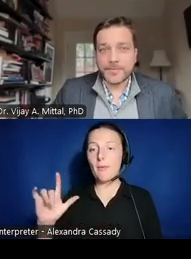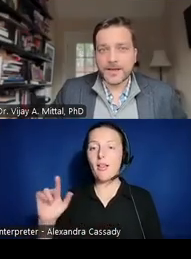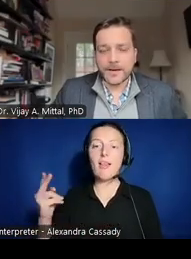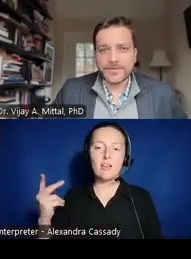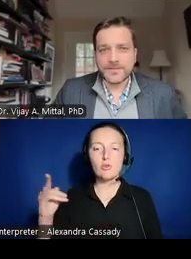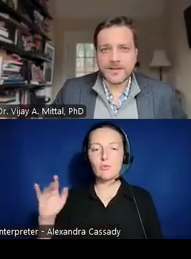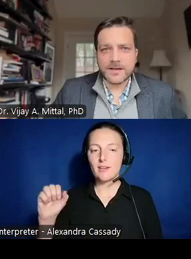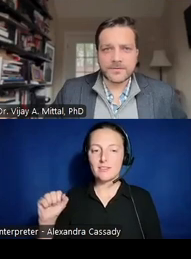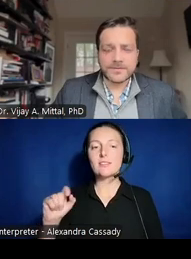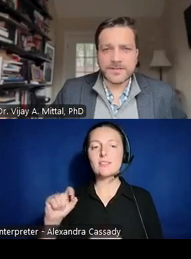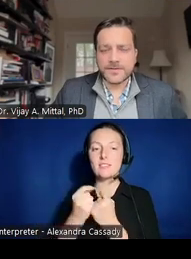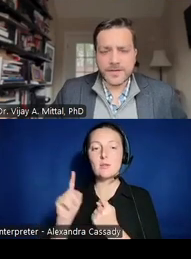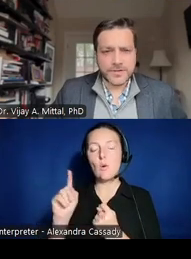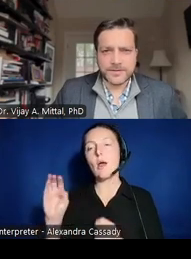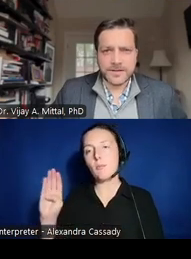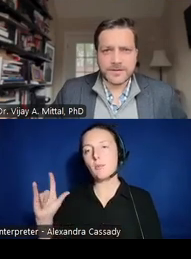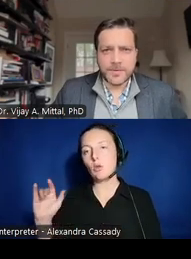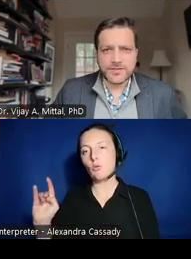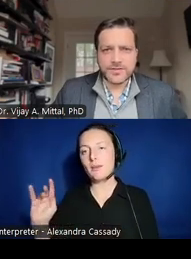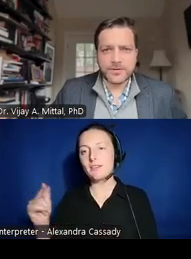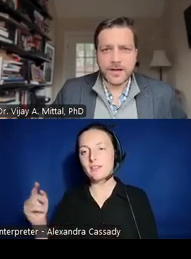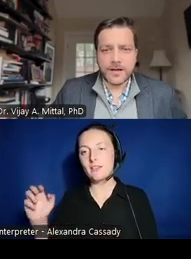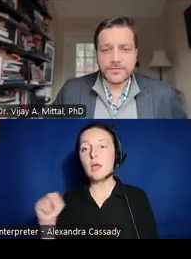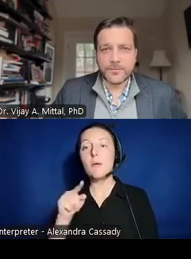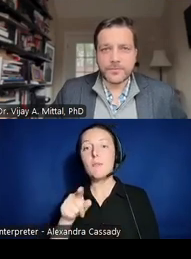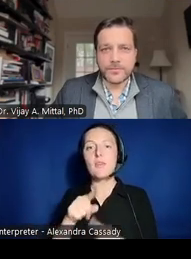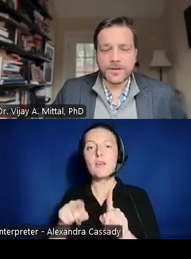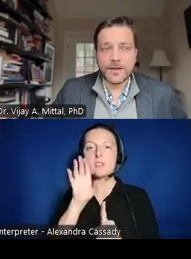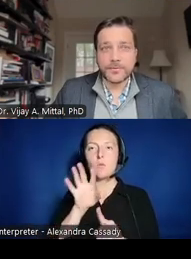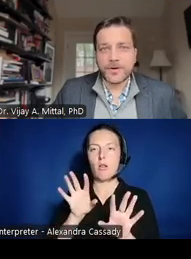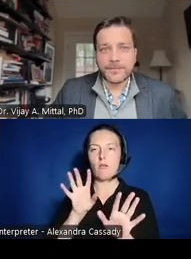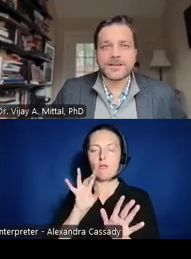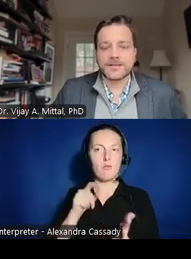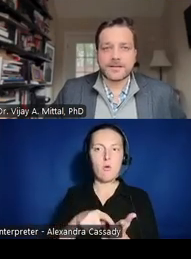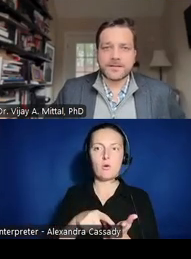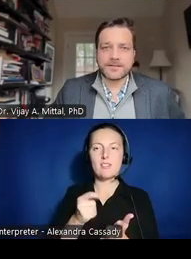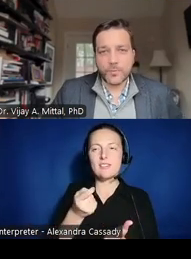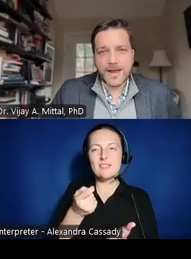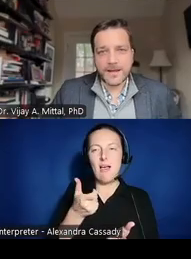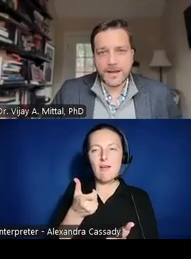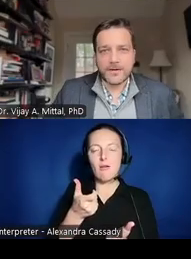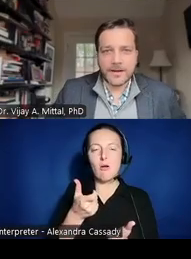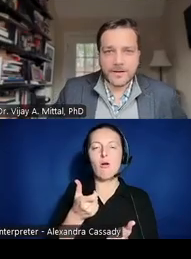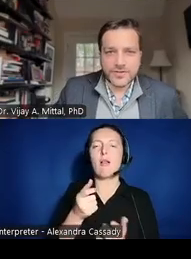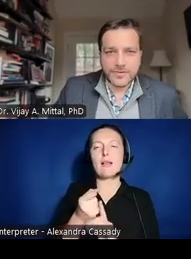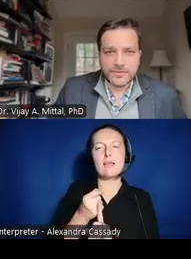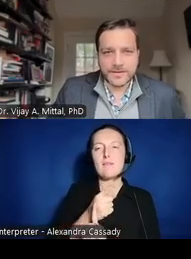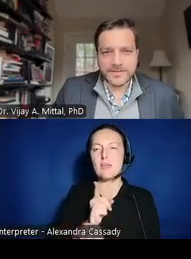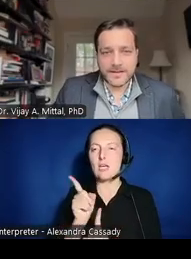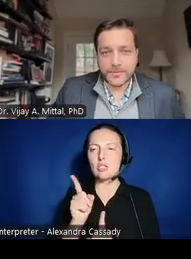pick up subtle deviations in posture uh through a parameizing sway area. I'll show you an example